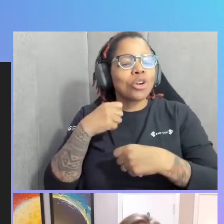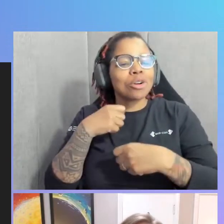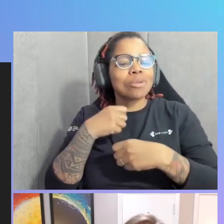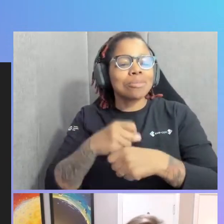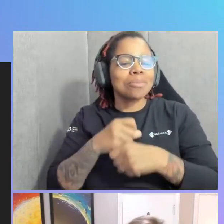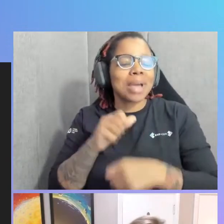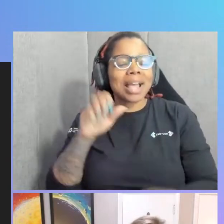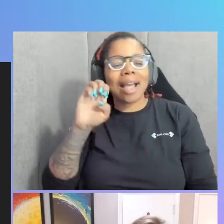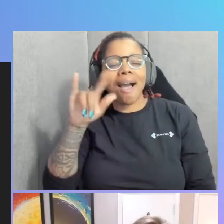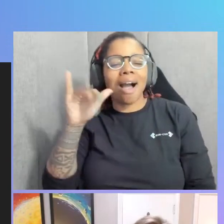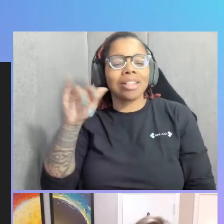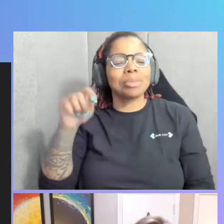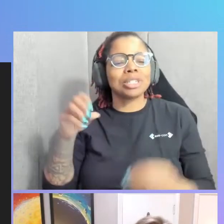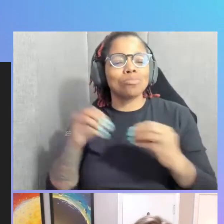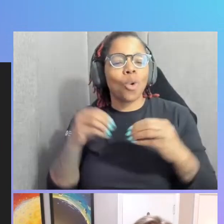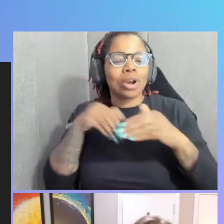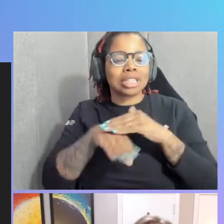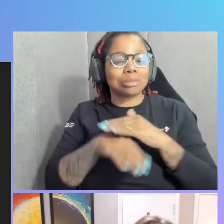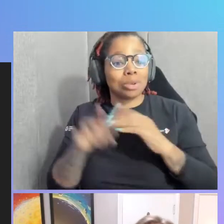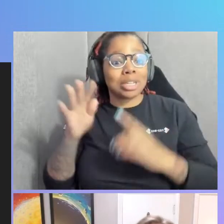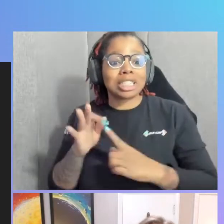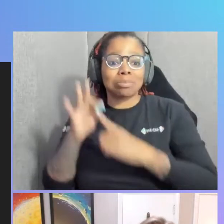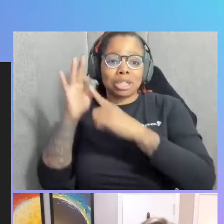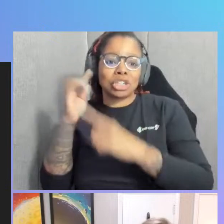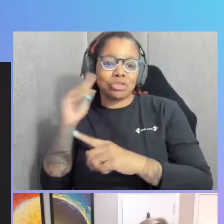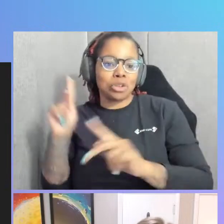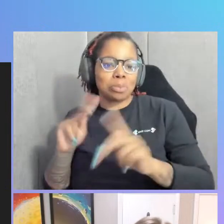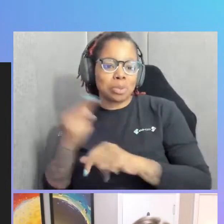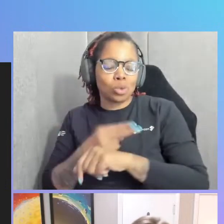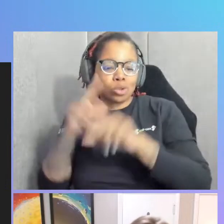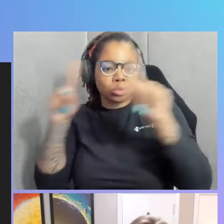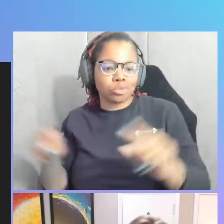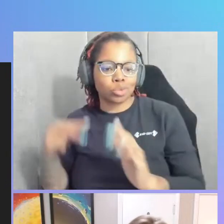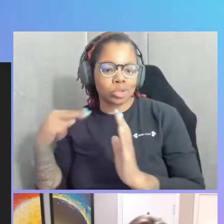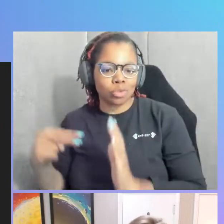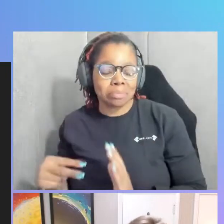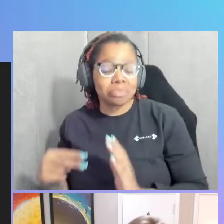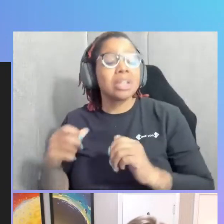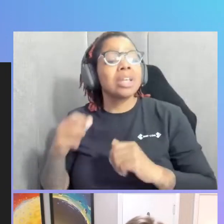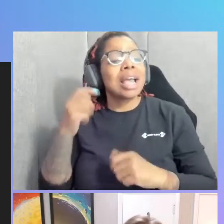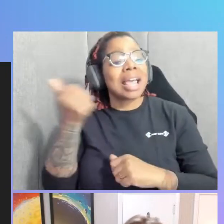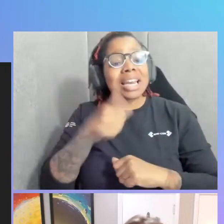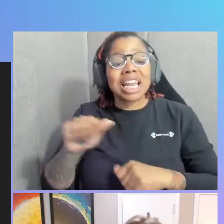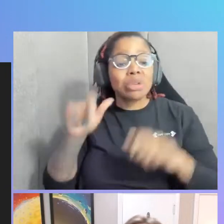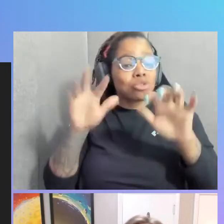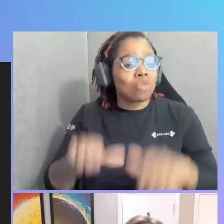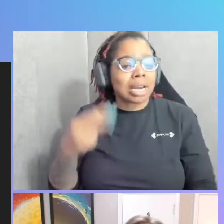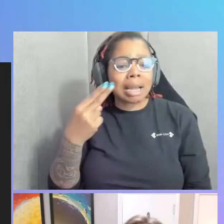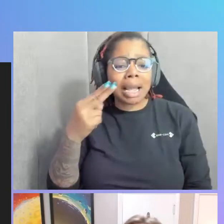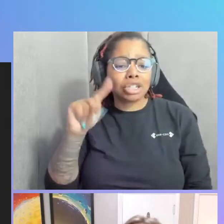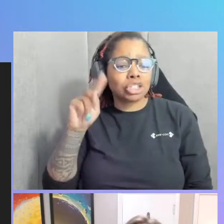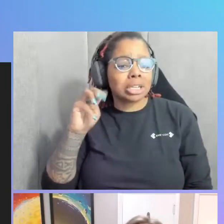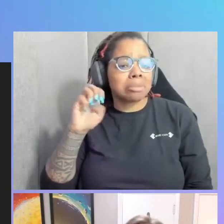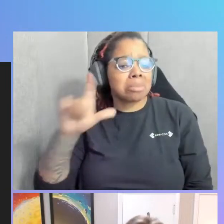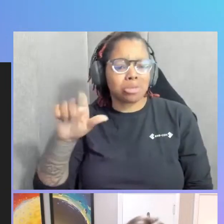screen reader users and anyone writing HTML can use them. You